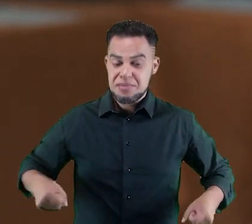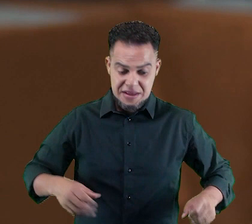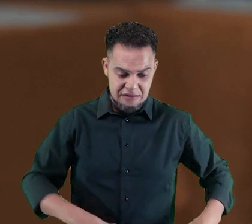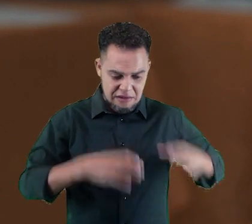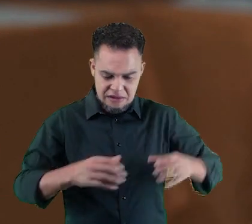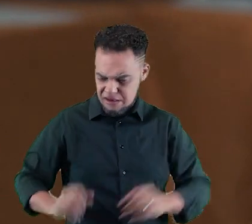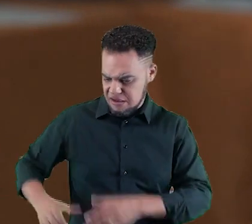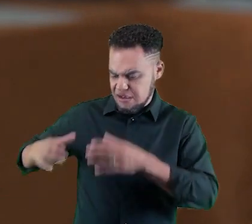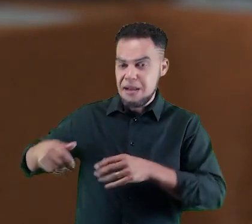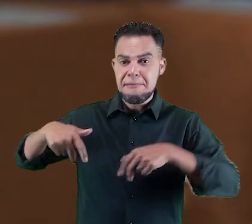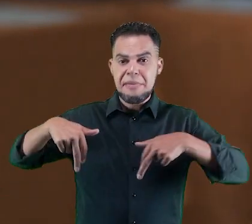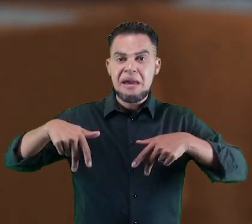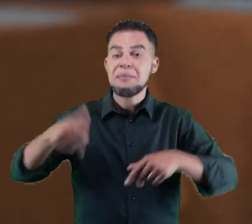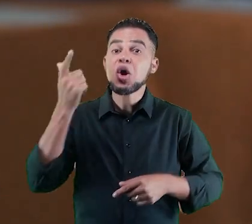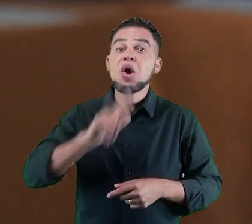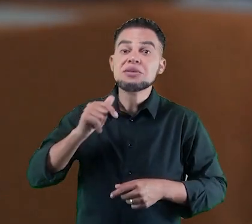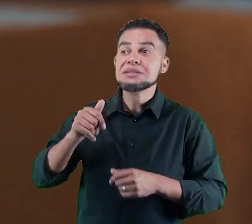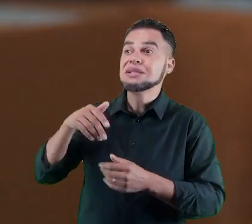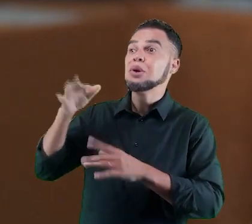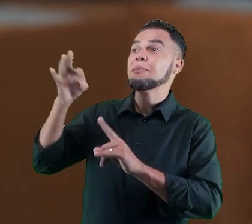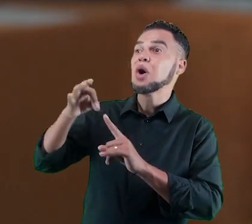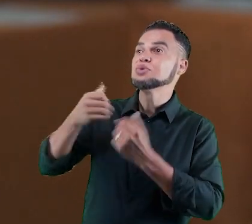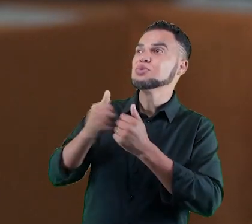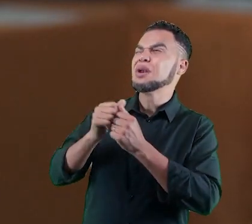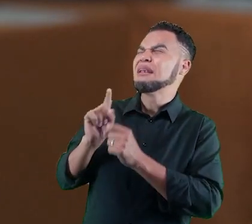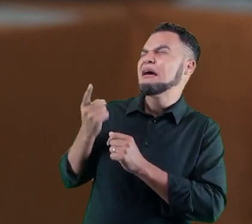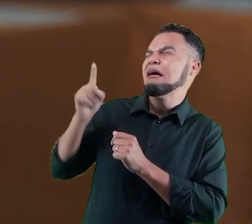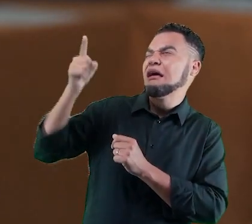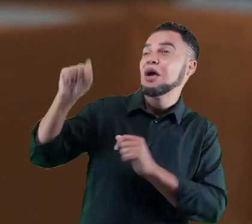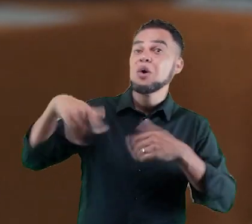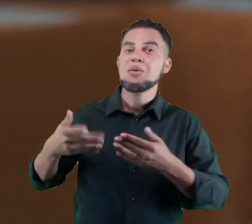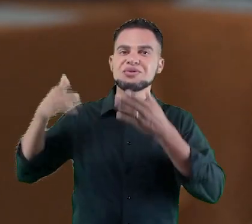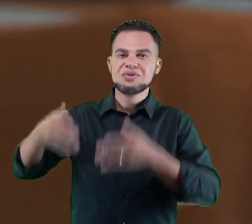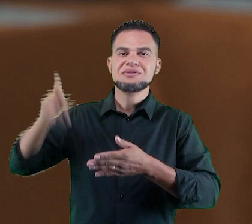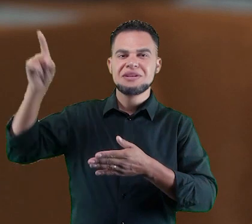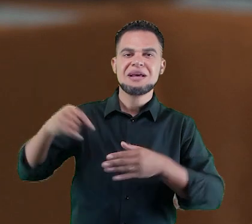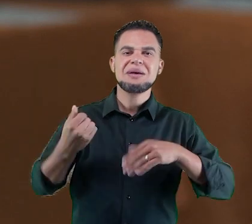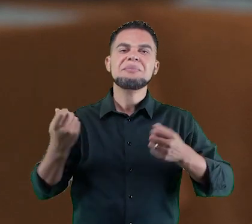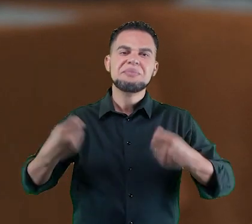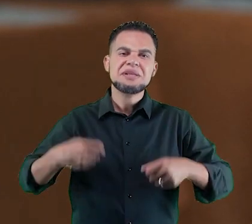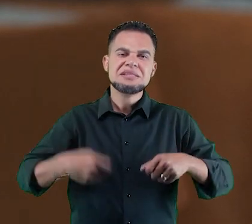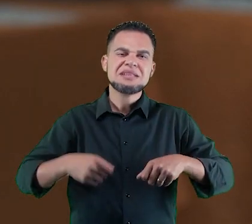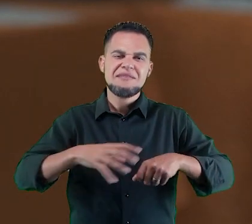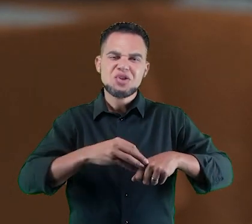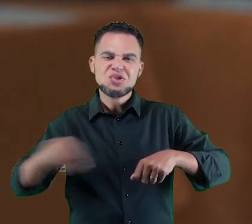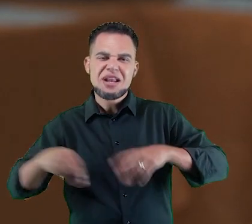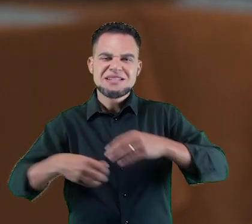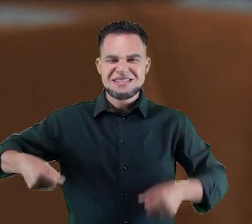until here, to get to the bus stop up there, up there, and when we got there, we used to take off